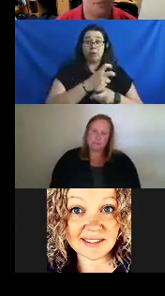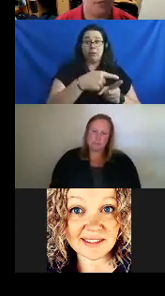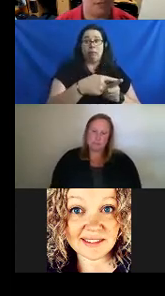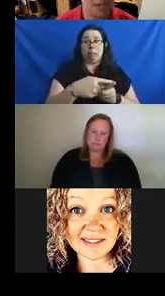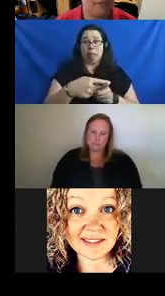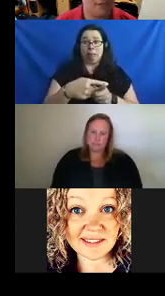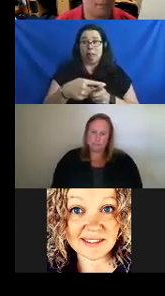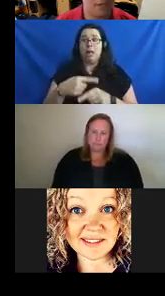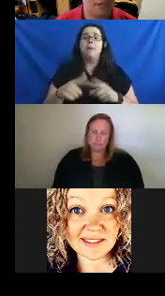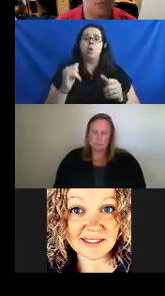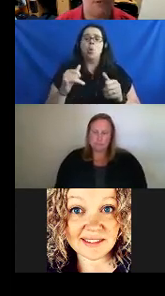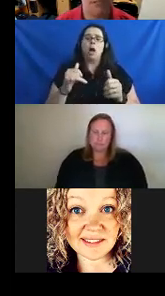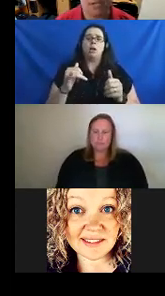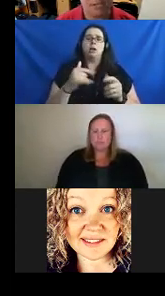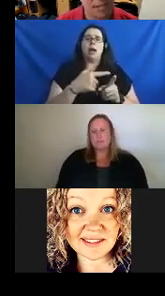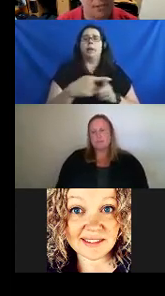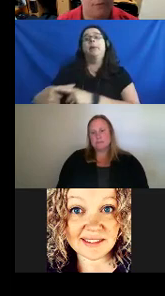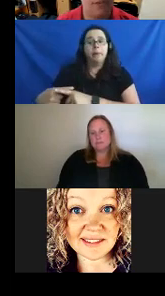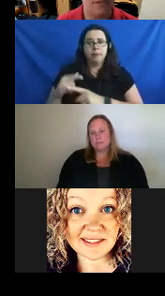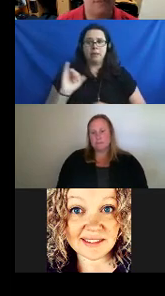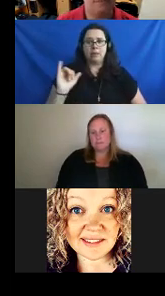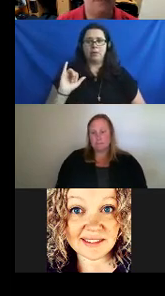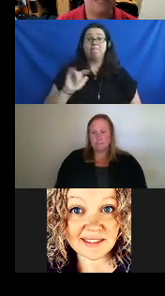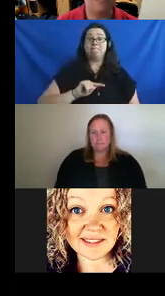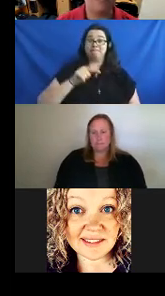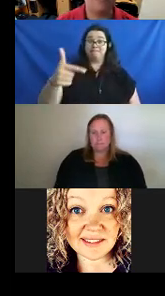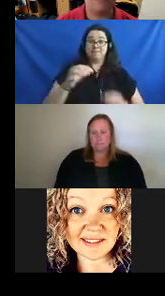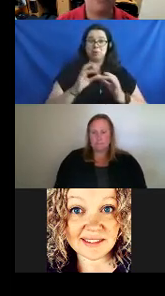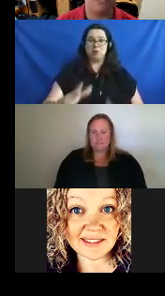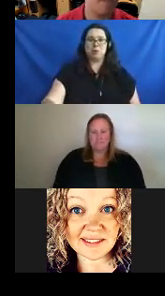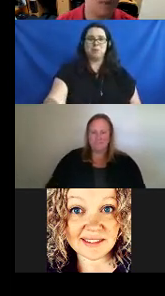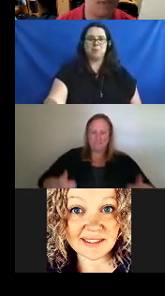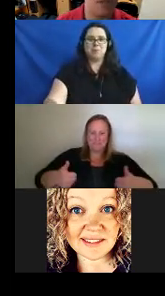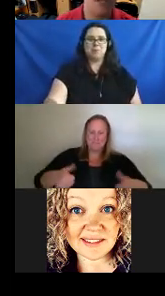WANT A GOOD BALANCE WHERE IT'S NOT SLIDING TOO FAST. KIND OF THE SAME THING AS USING A MOUSE.